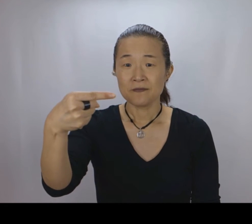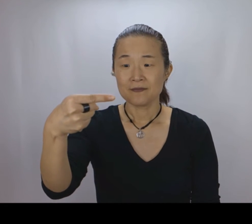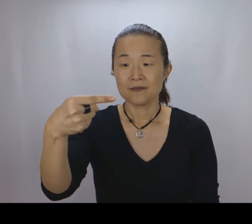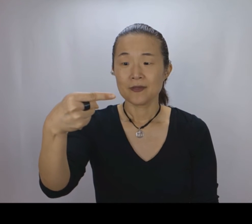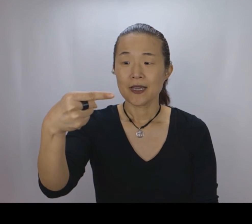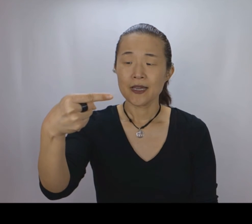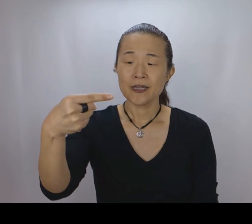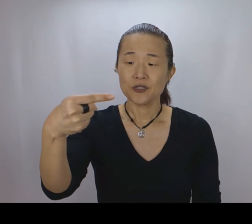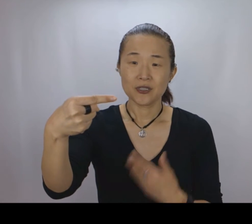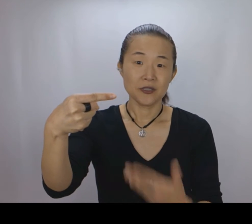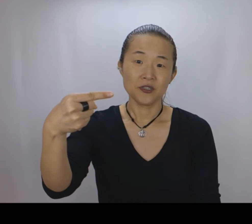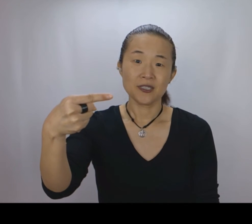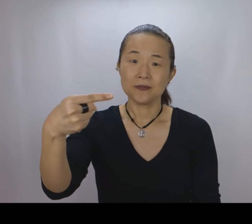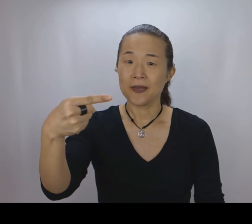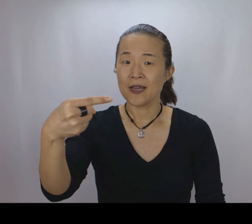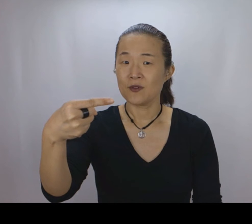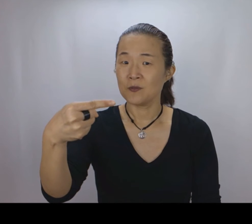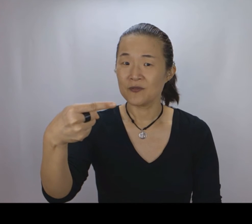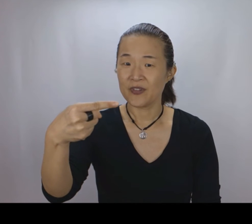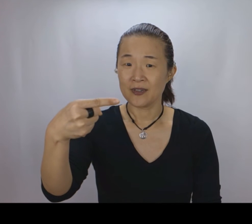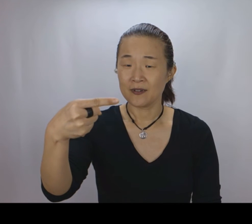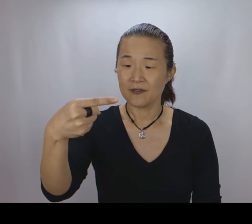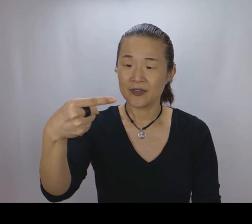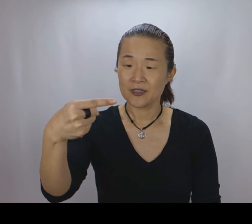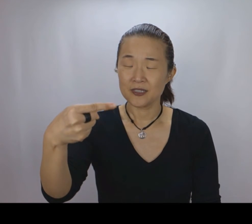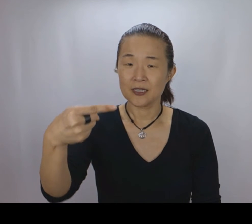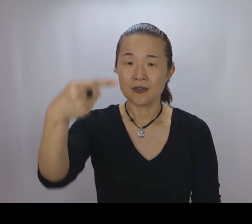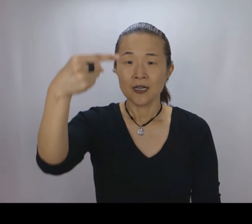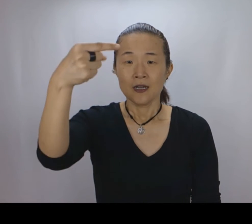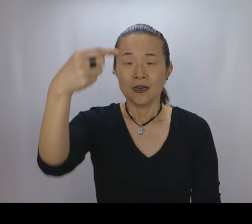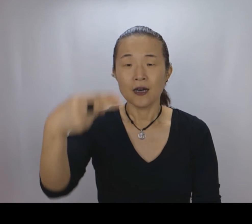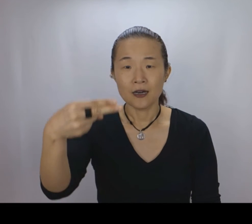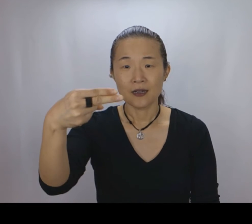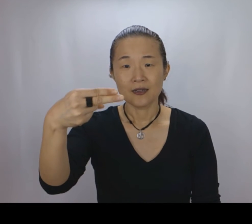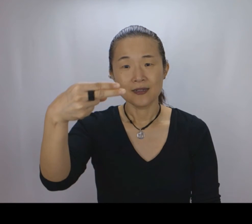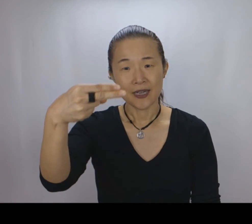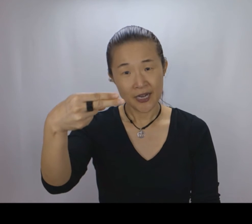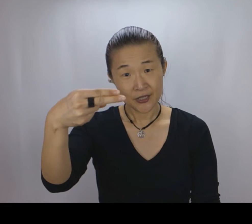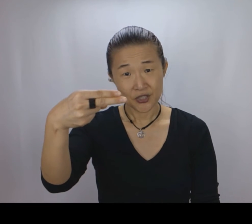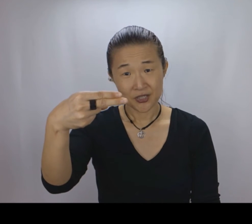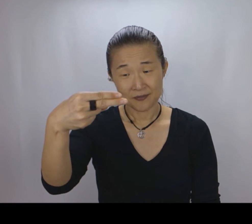"H" you just add one more finger, so "H."